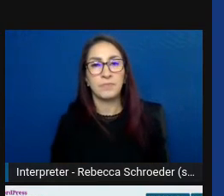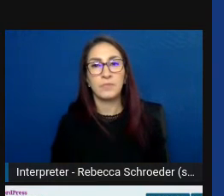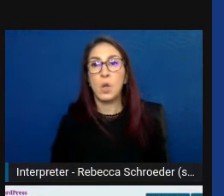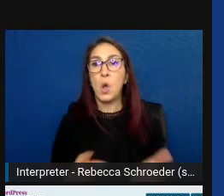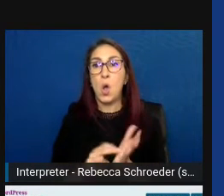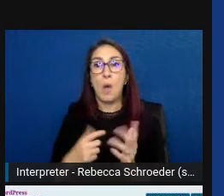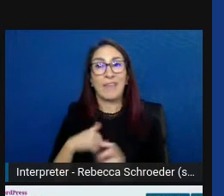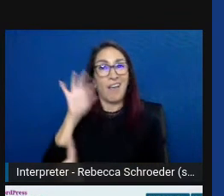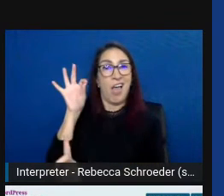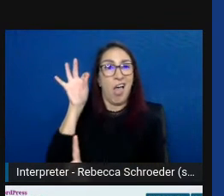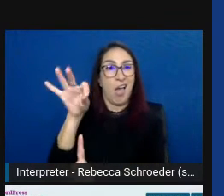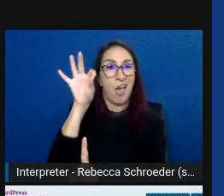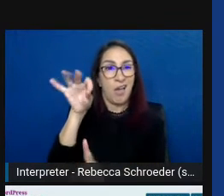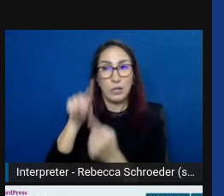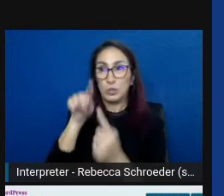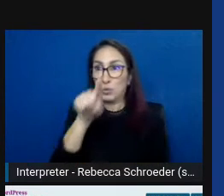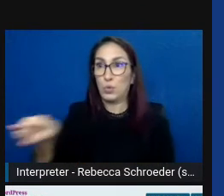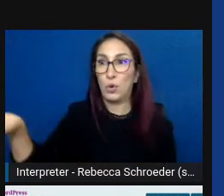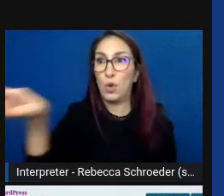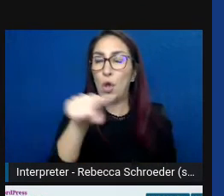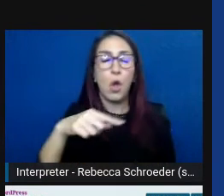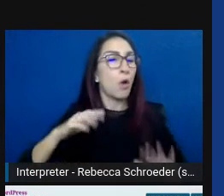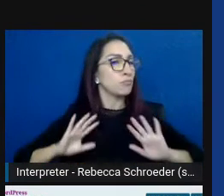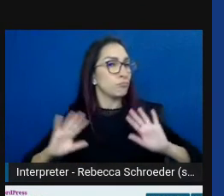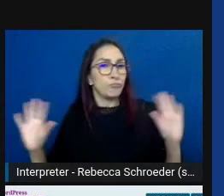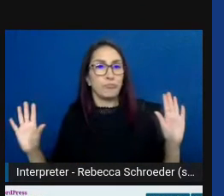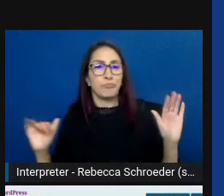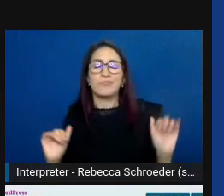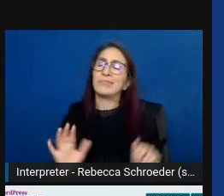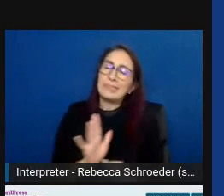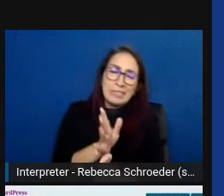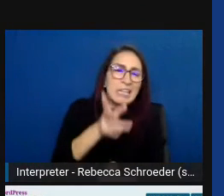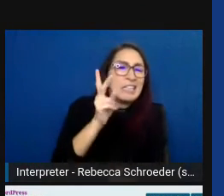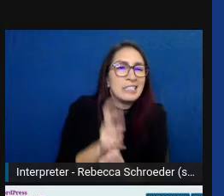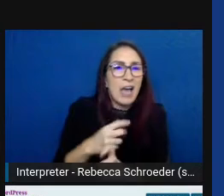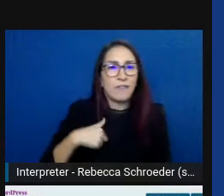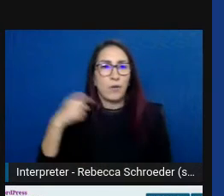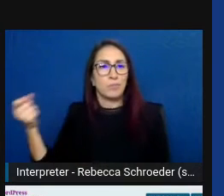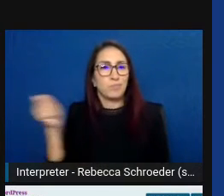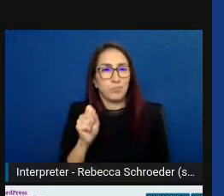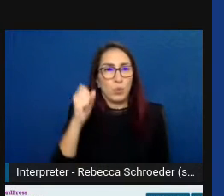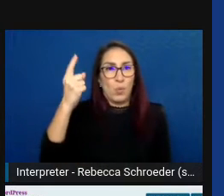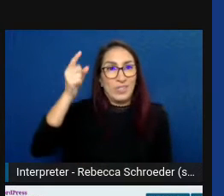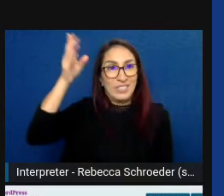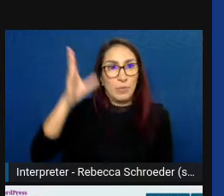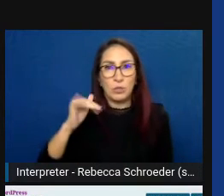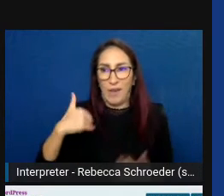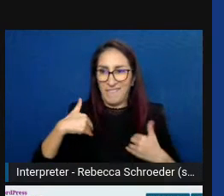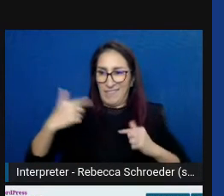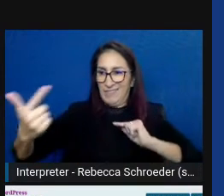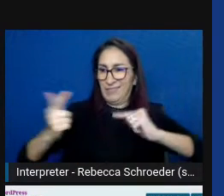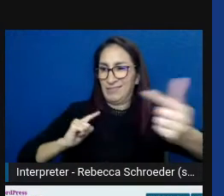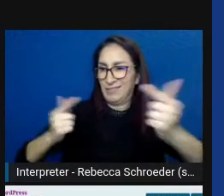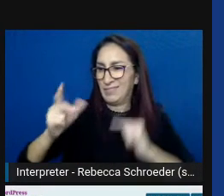Obviously, it's hard in a keynote format to have a dialogue, but I really do want to have a dialogue with you.